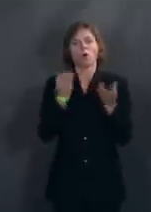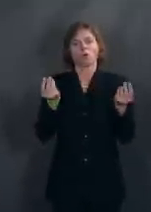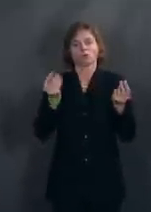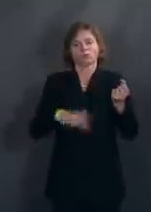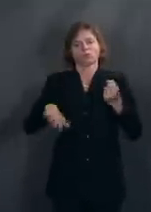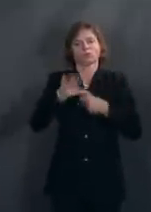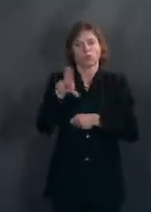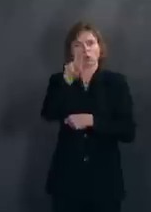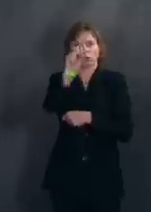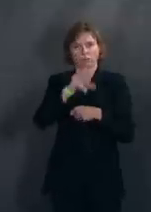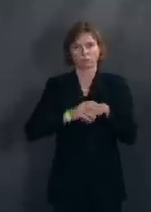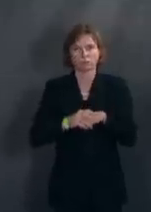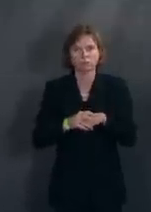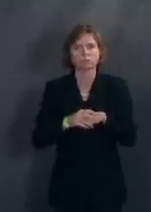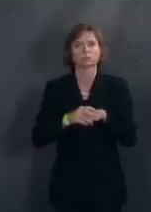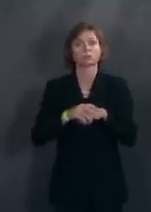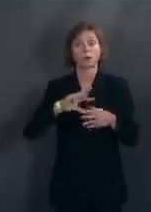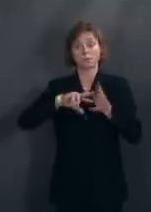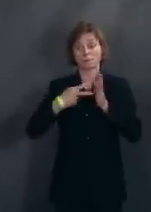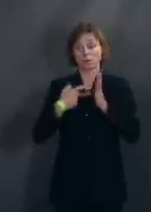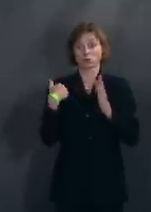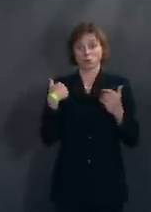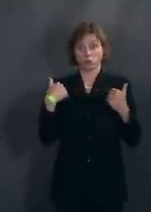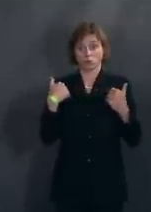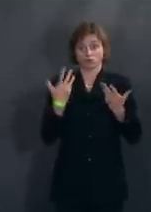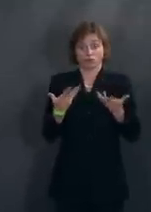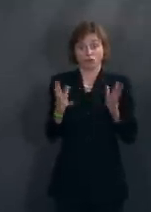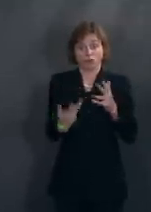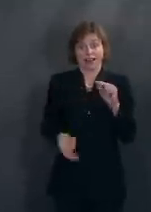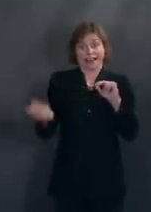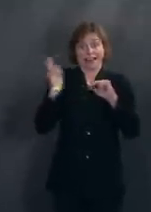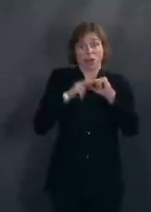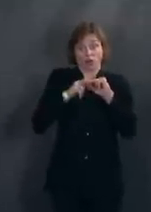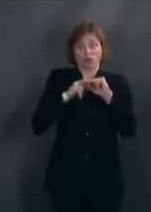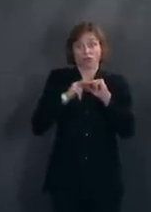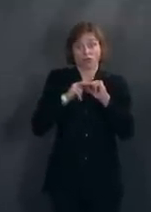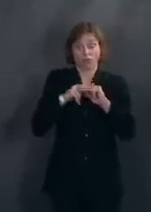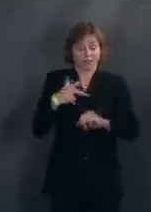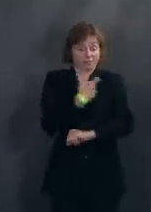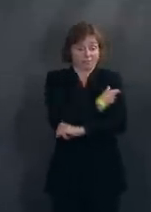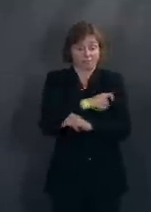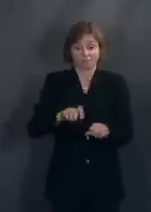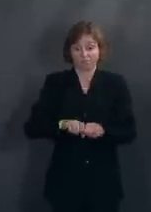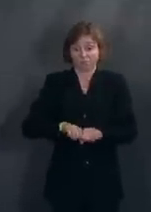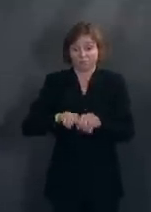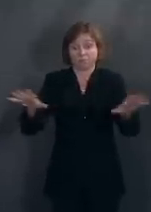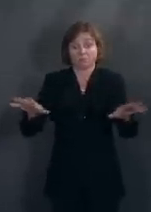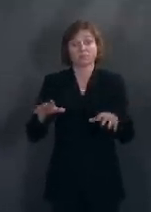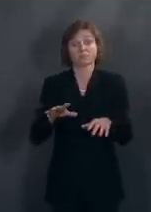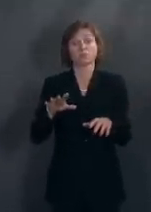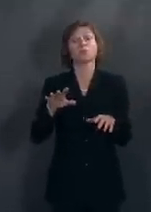That means we have increased supply by more than 20 percent since we took office. And we have succeeded in our efforts